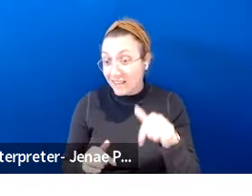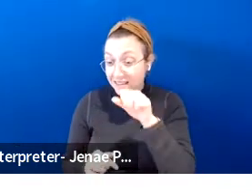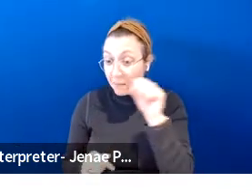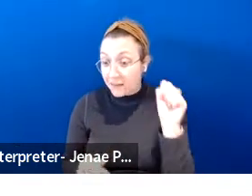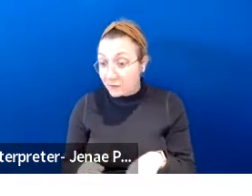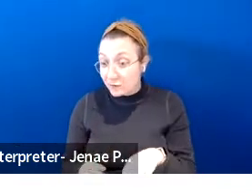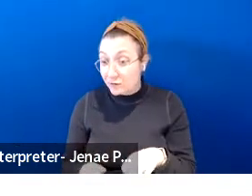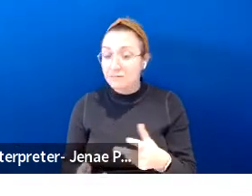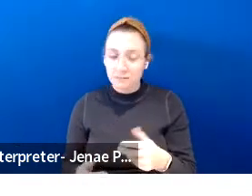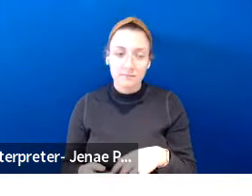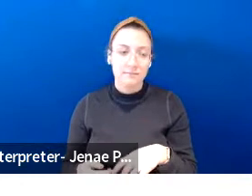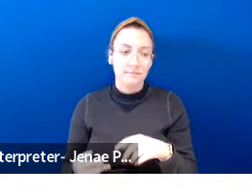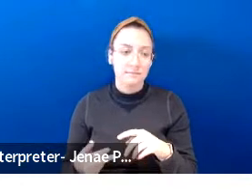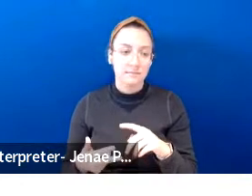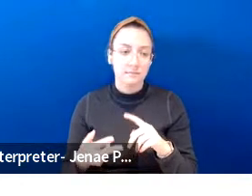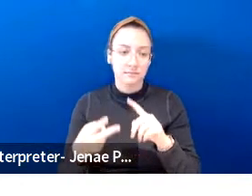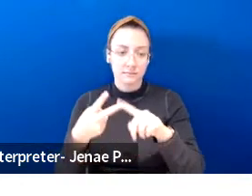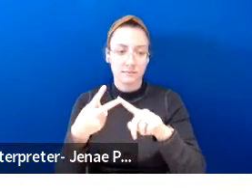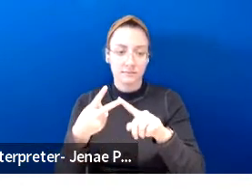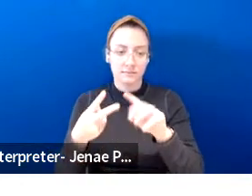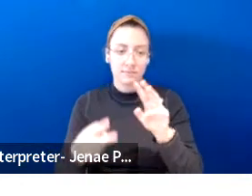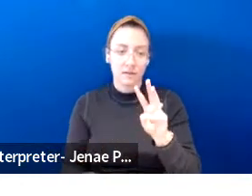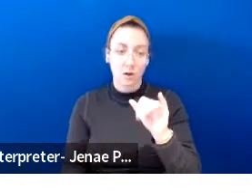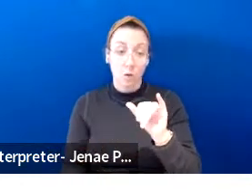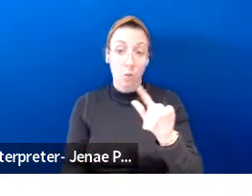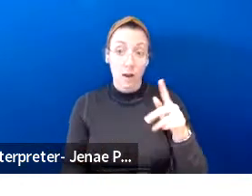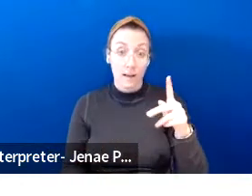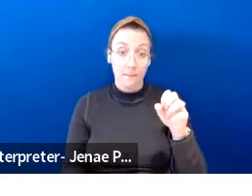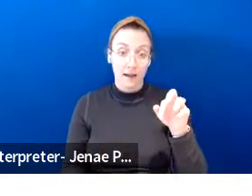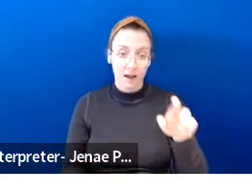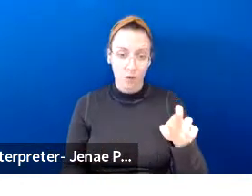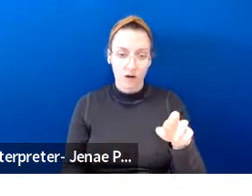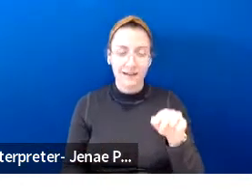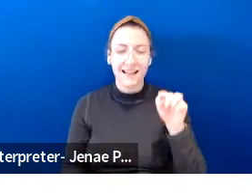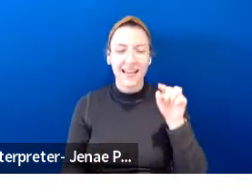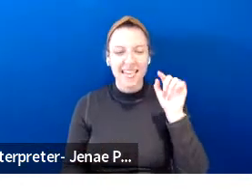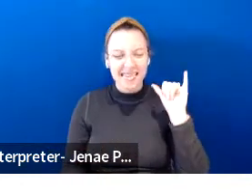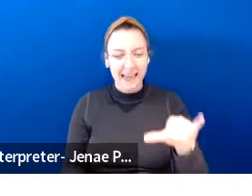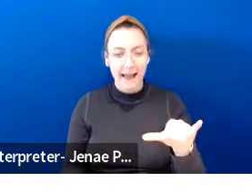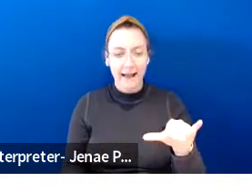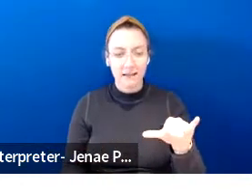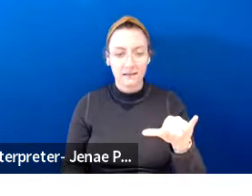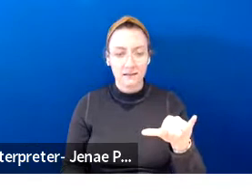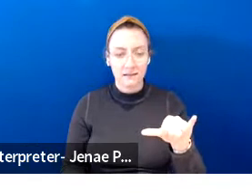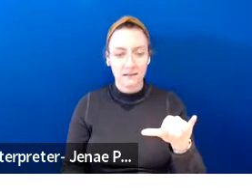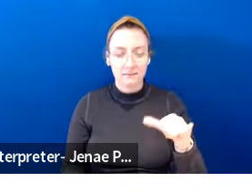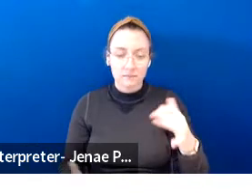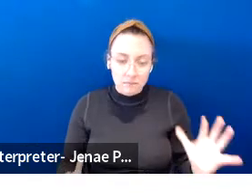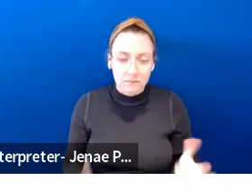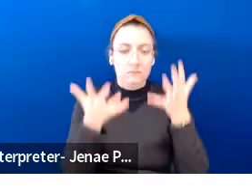The second piece is willpower, and that's the driving force in the thoughts behind trying to achieve your goals.